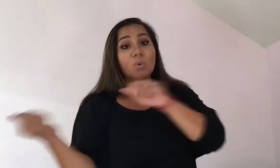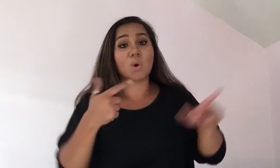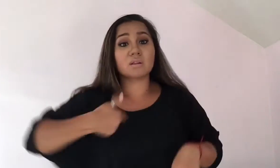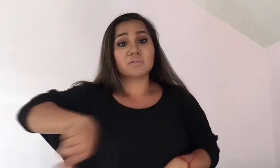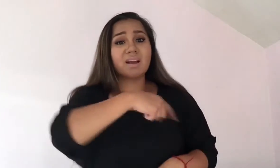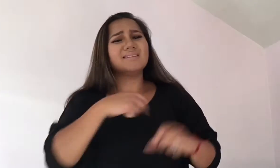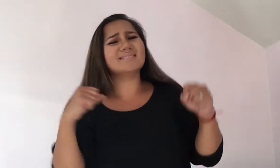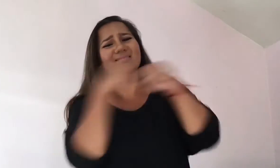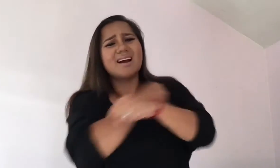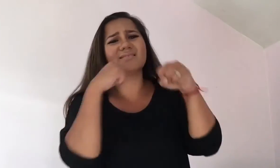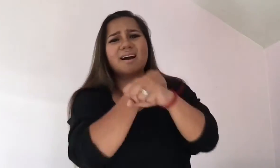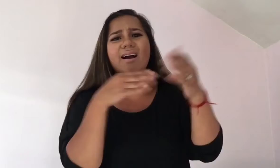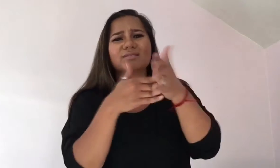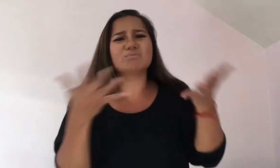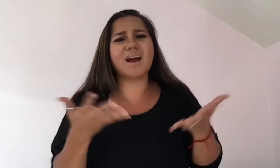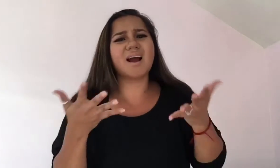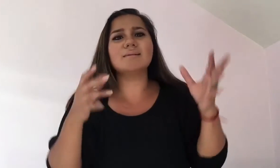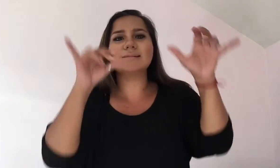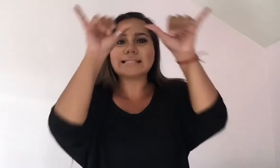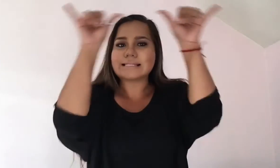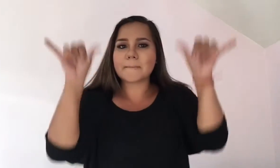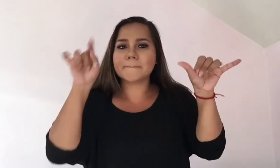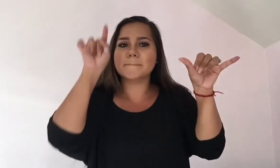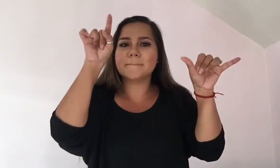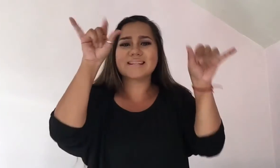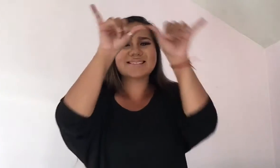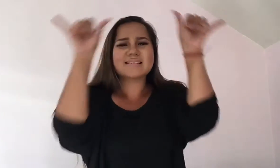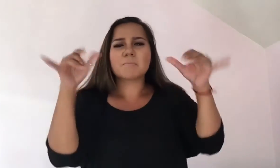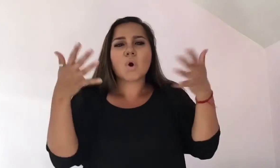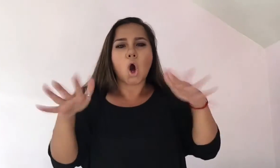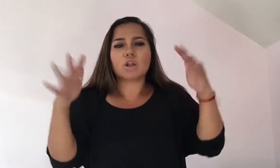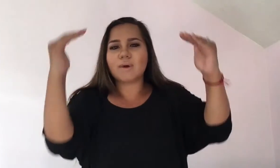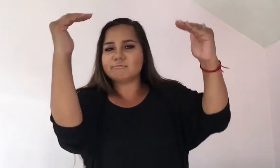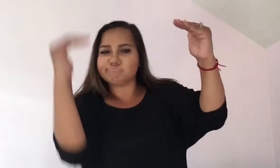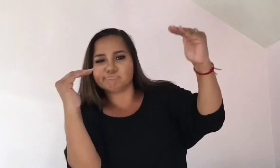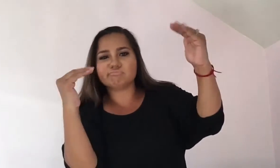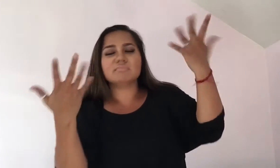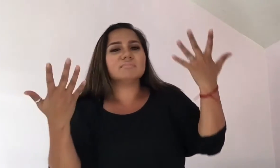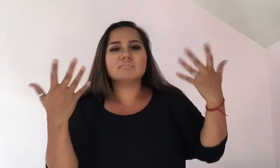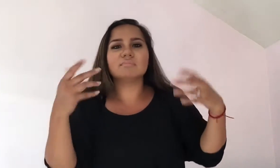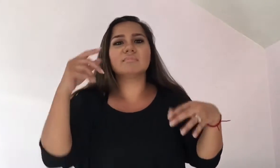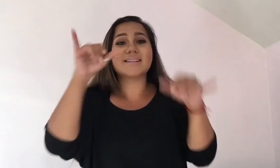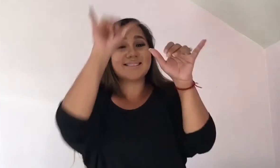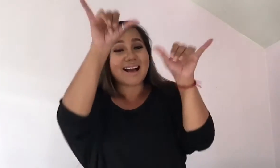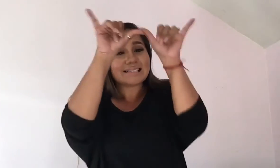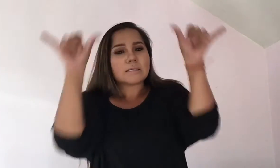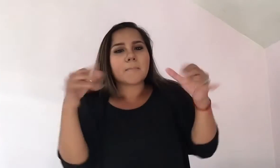We are all fighting against the same unfair system